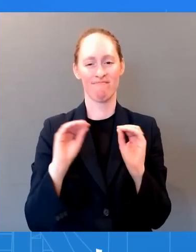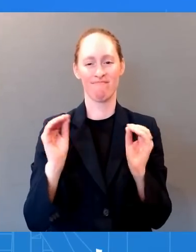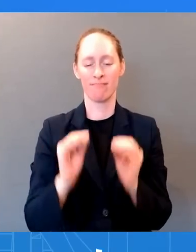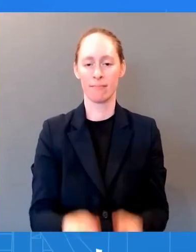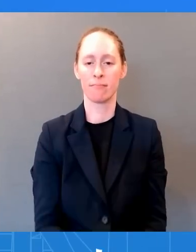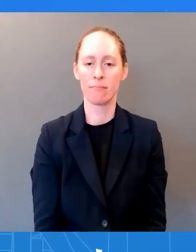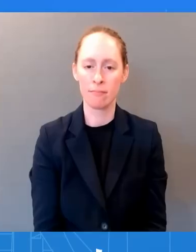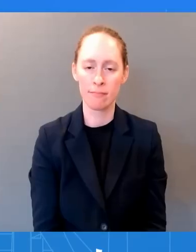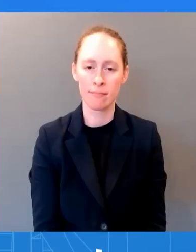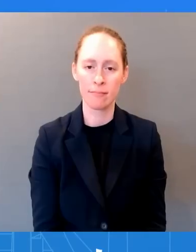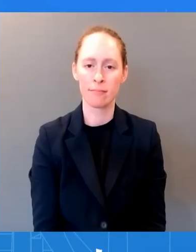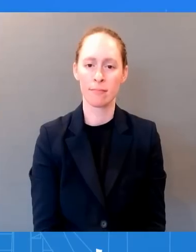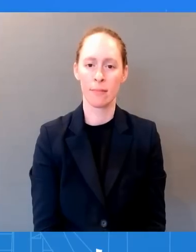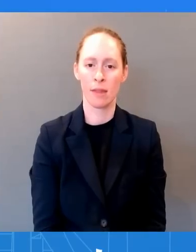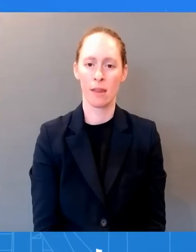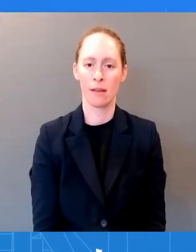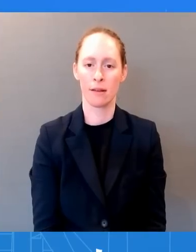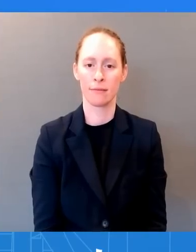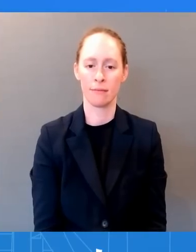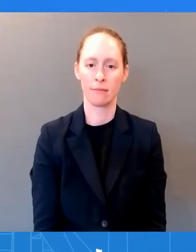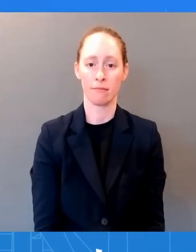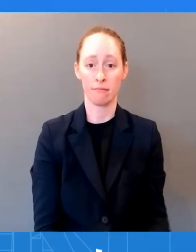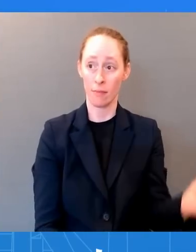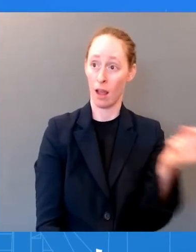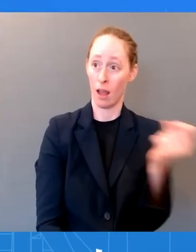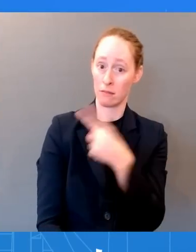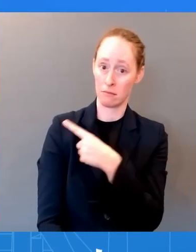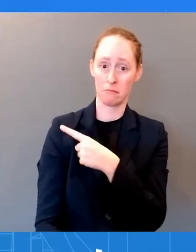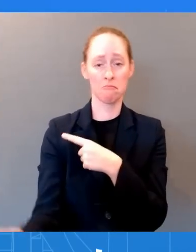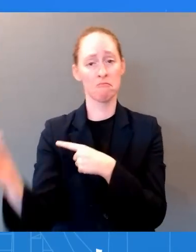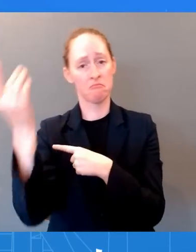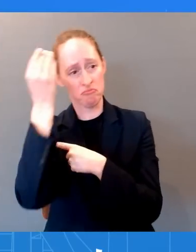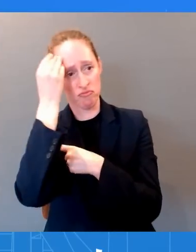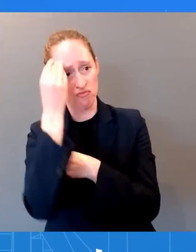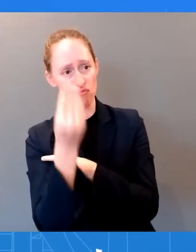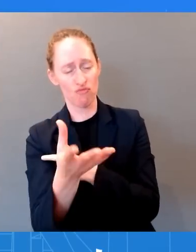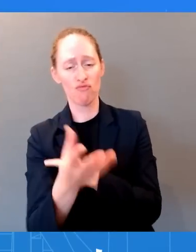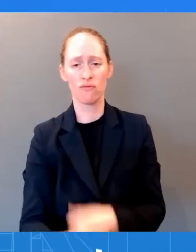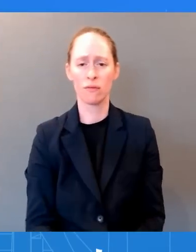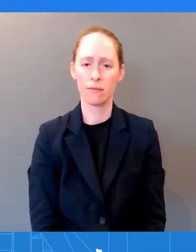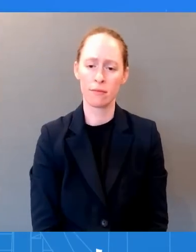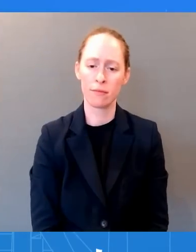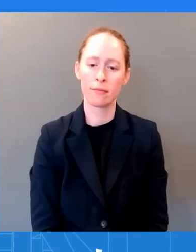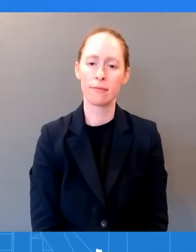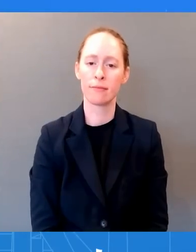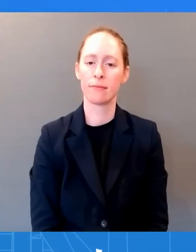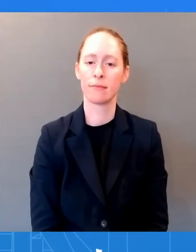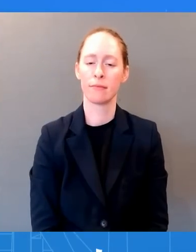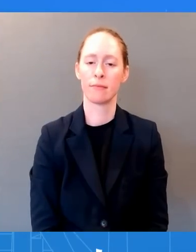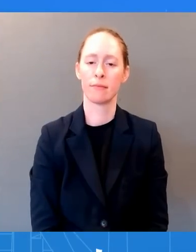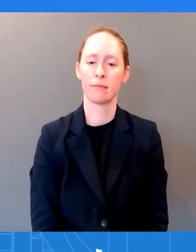He answered it in -- in -- as -- as it relates to -- right? -- this is also relating to --